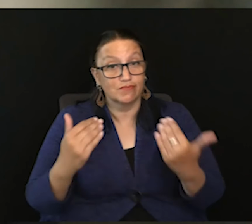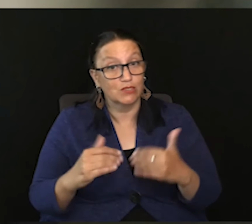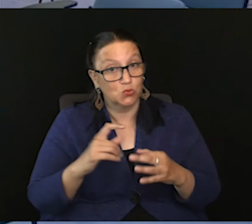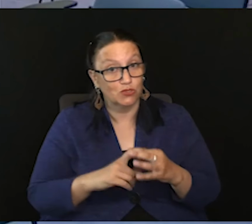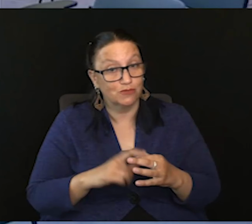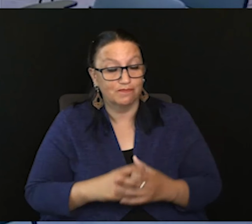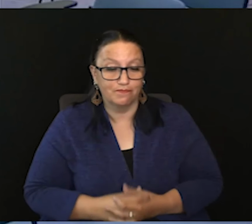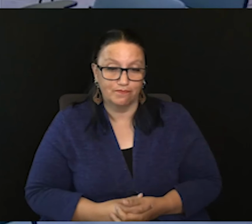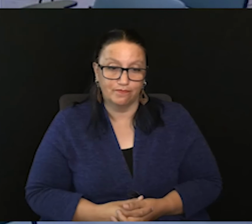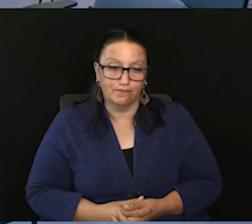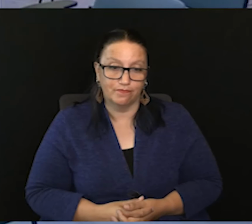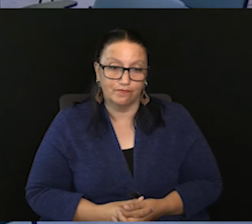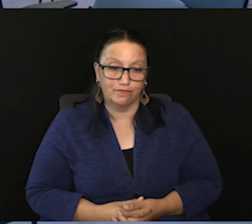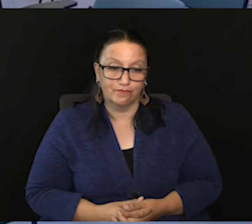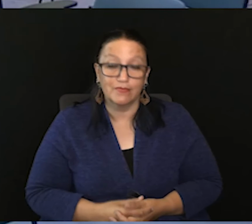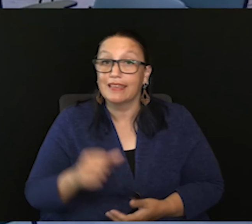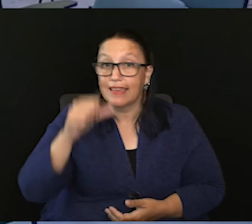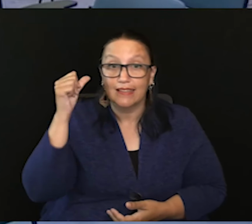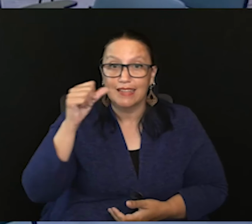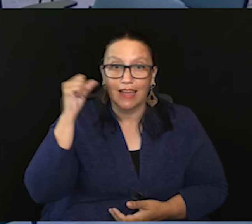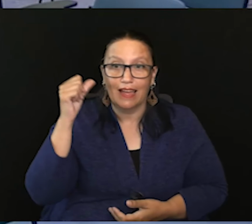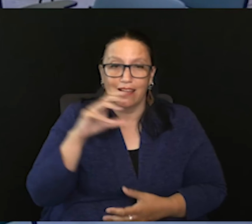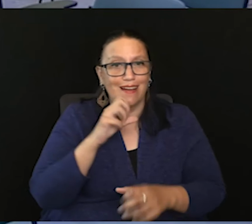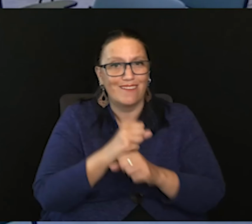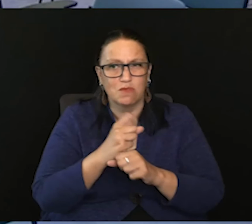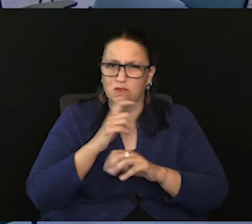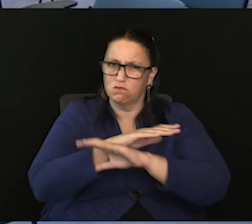Thanks, Minister. Yesterday, the prime minister strongly denied that the government